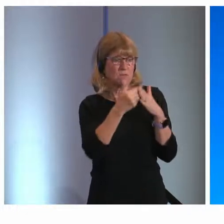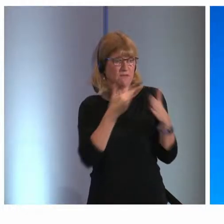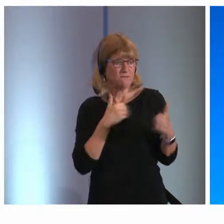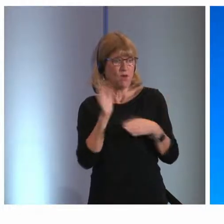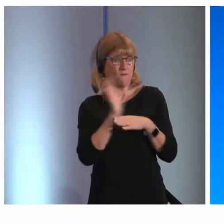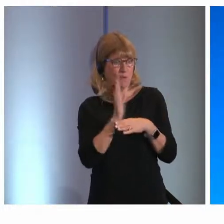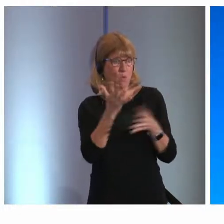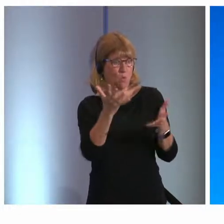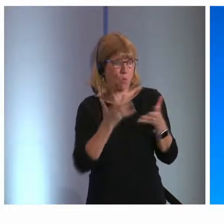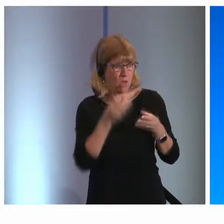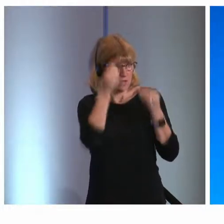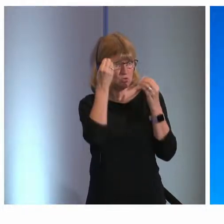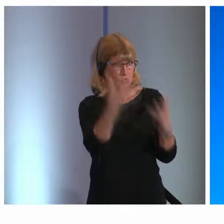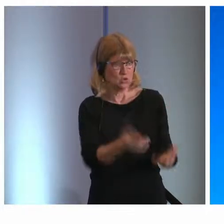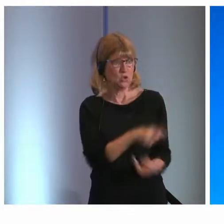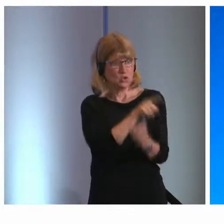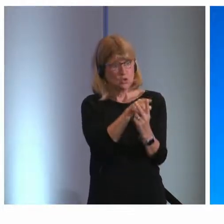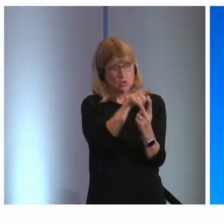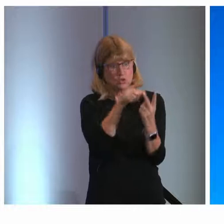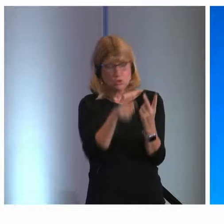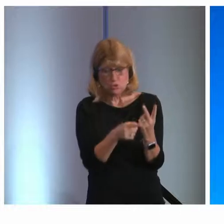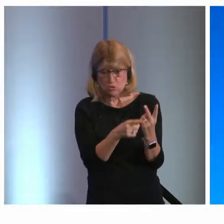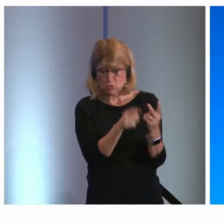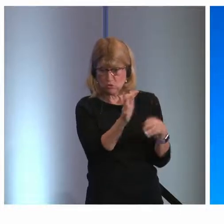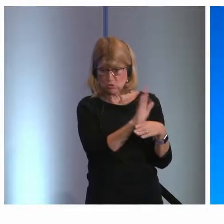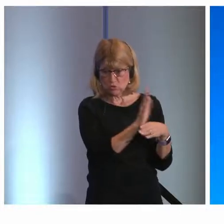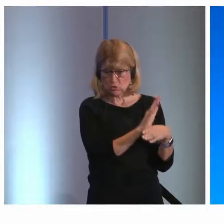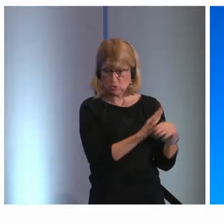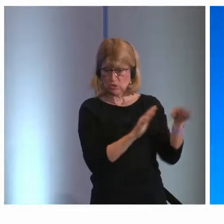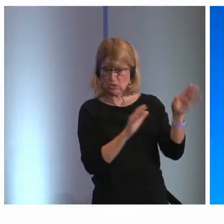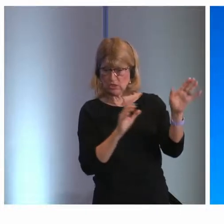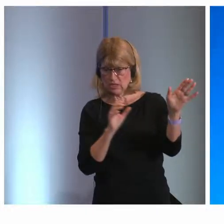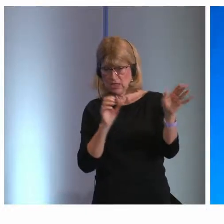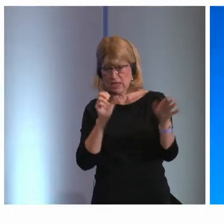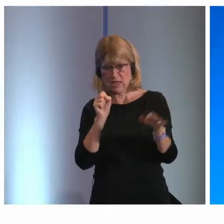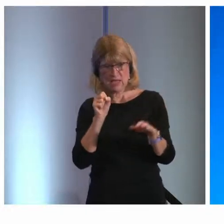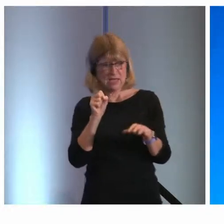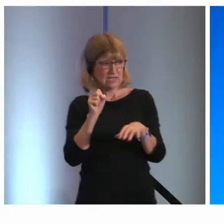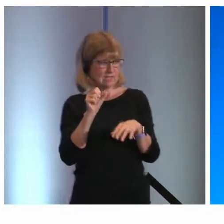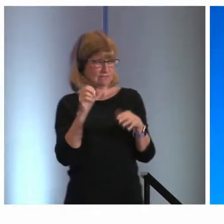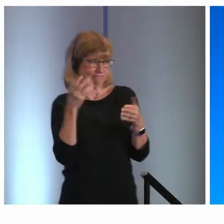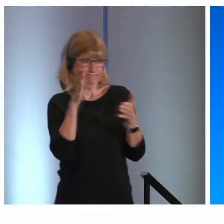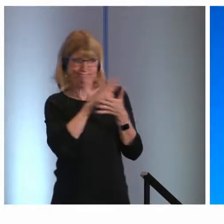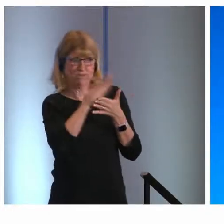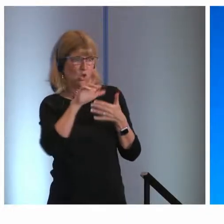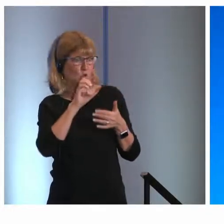We want this talent stream to be searchable. Which, we will get into later. -- Tari Hartman Squire: Right